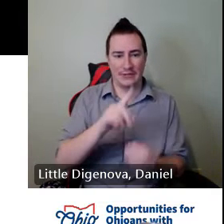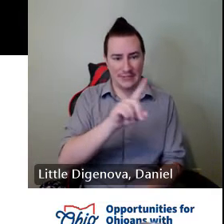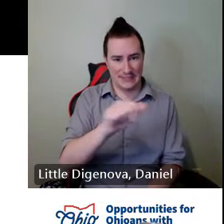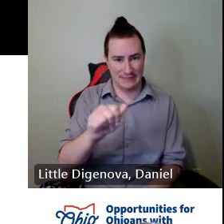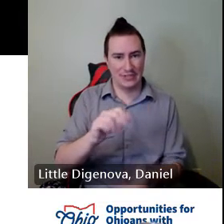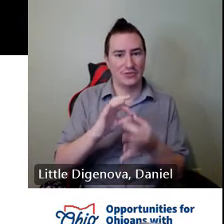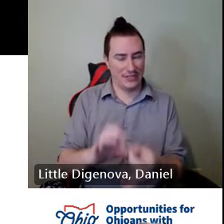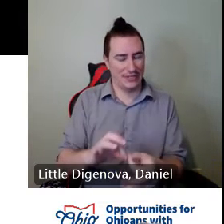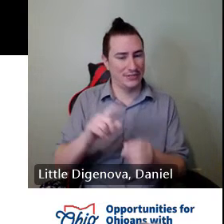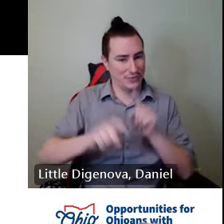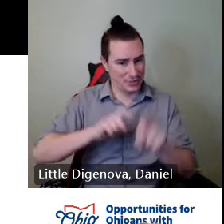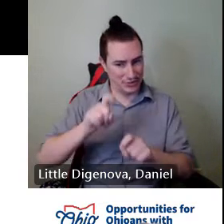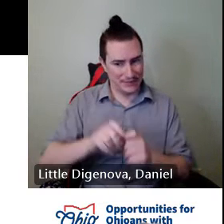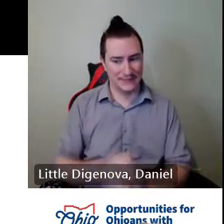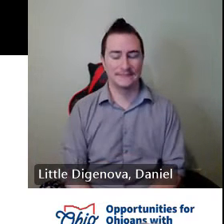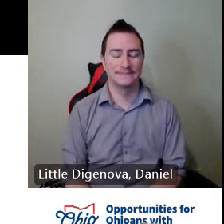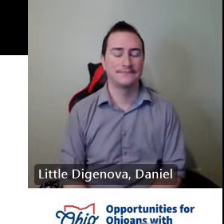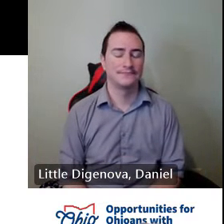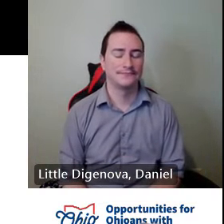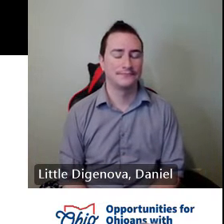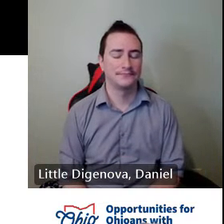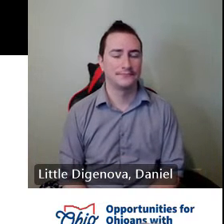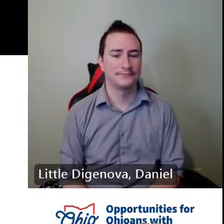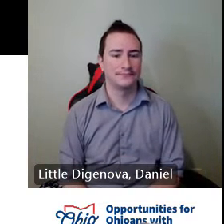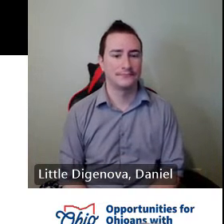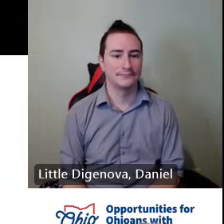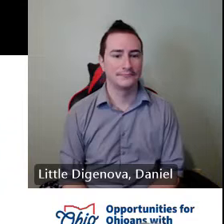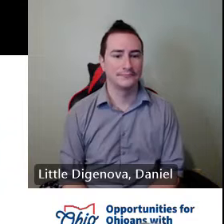So, those guidance’s will define what a disability-related